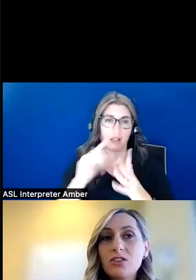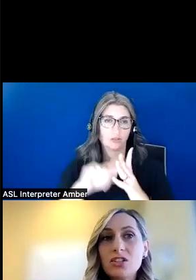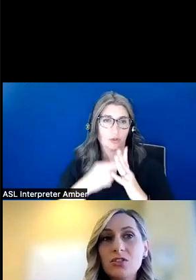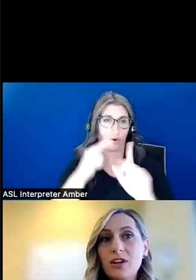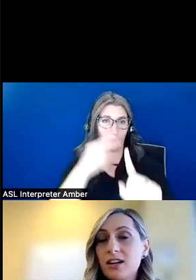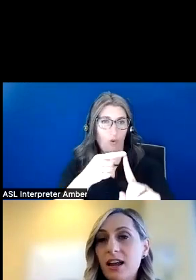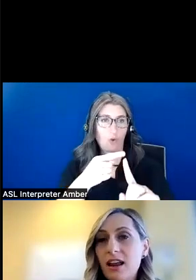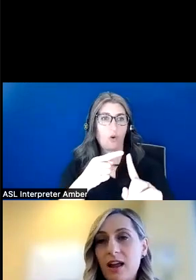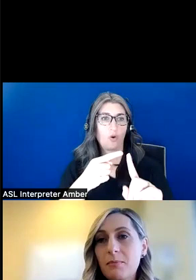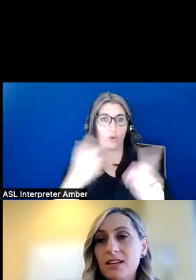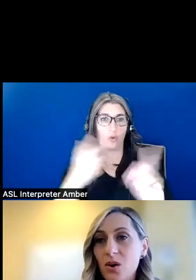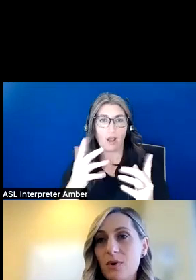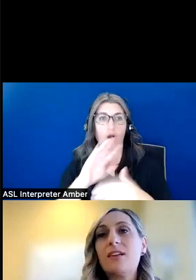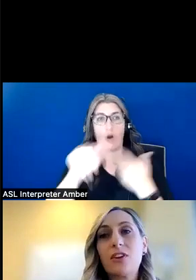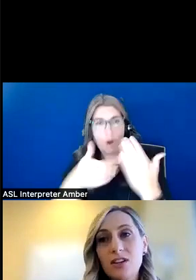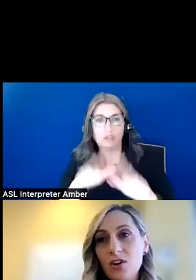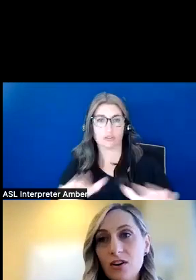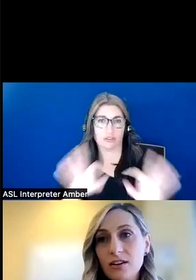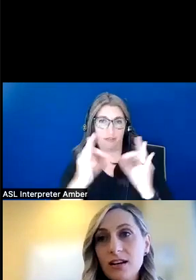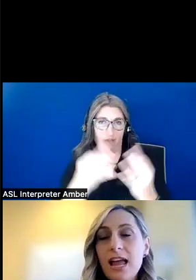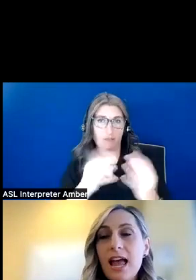children and families are ready for kindergarten.